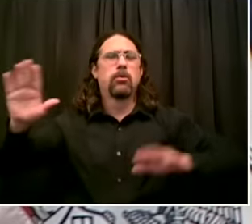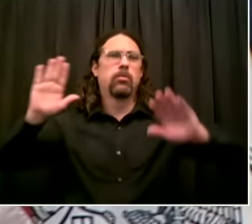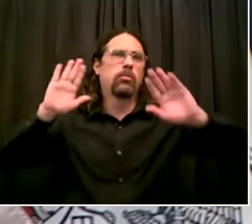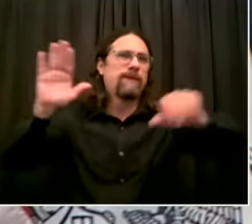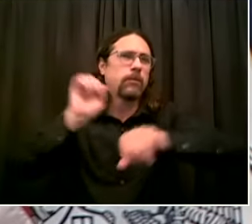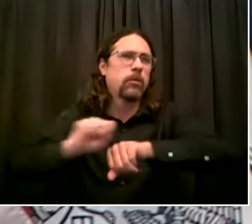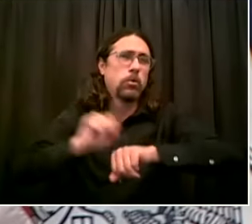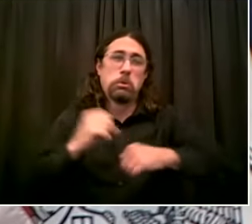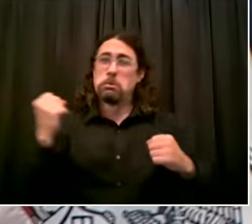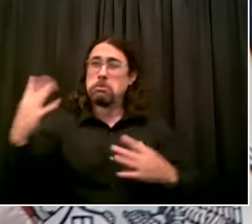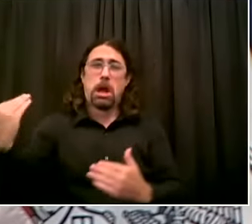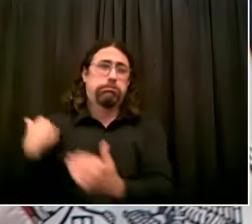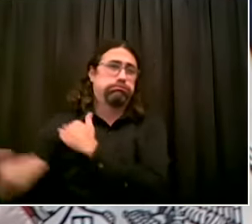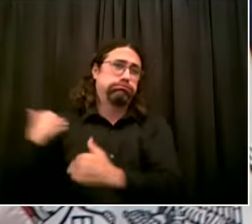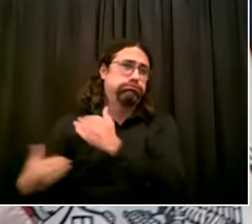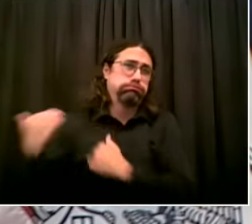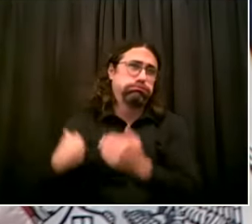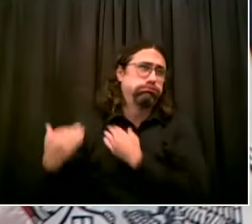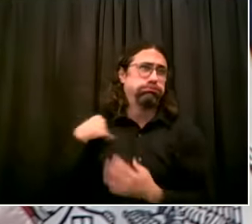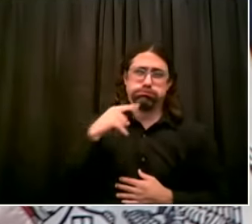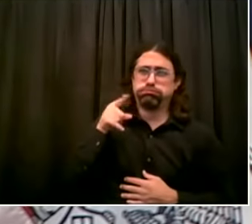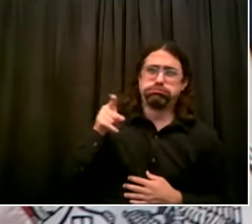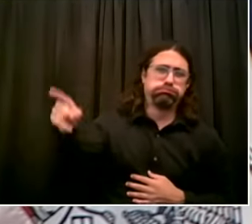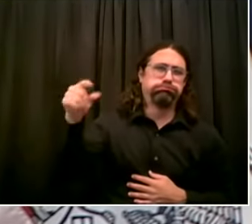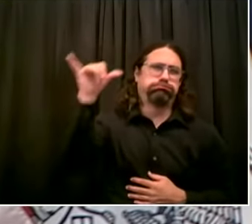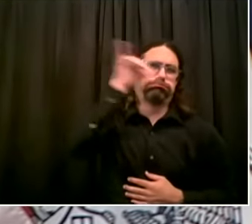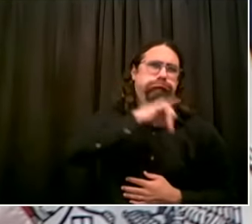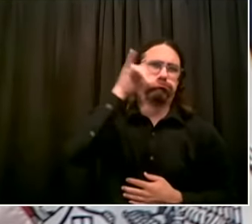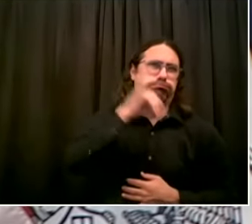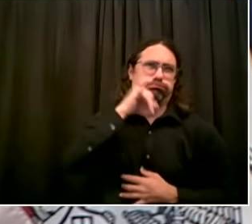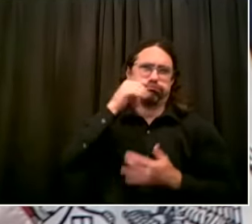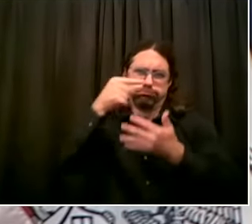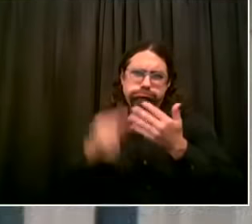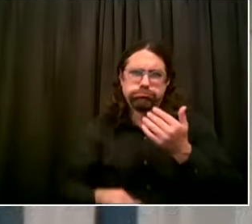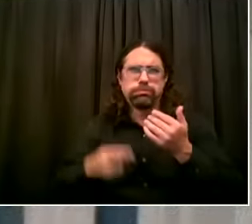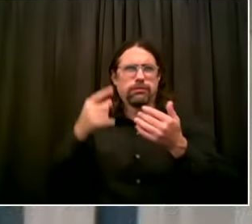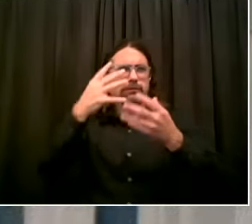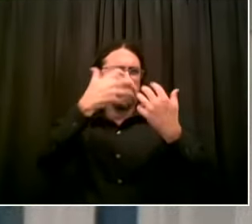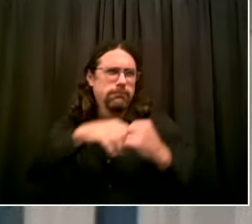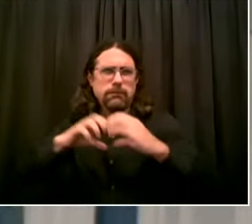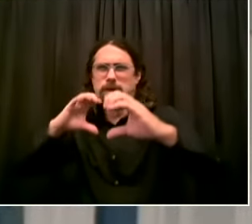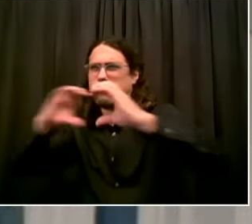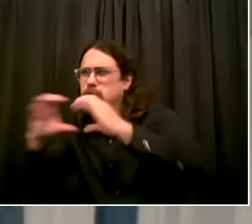SEEING TREMENDOUS SUPPORT FROM COMMUNITY LOSER AND INSTITUTIONS. I WANT TO THANK THEM FOR TATH NAD HATNK THEM FOR JOINING US